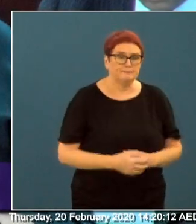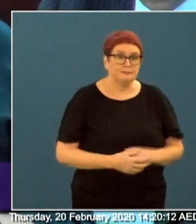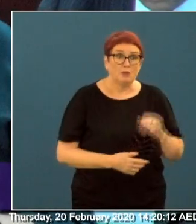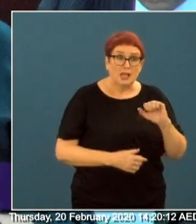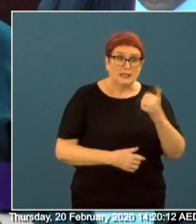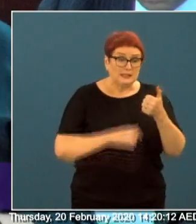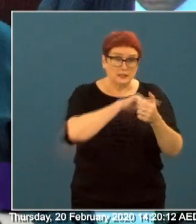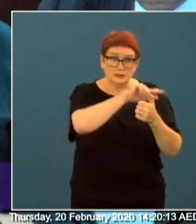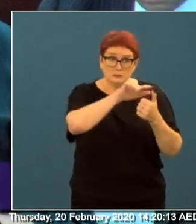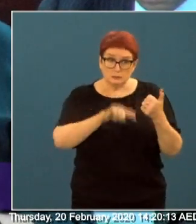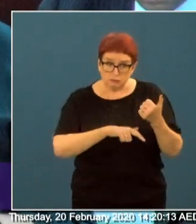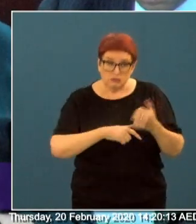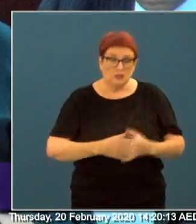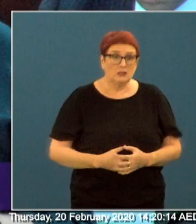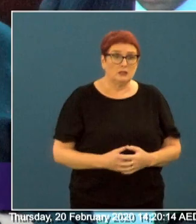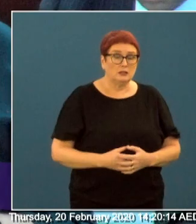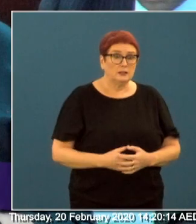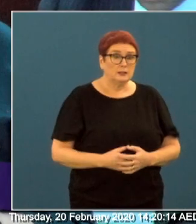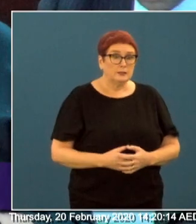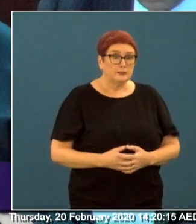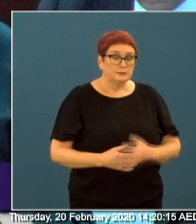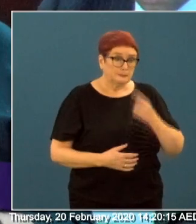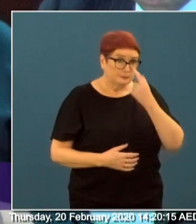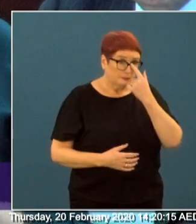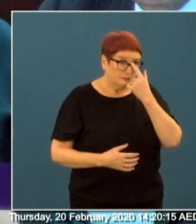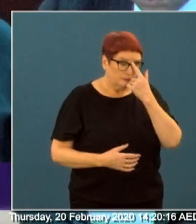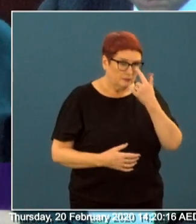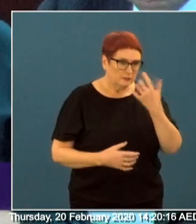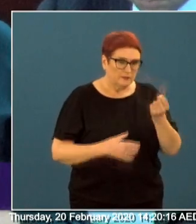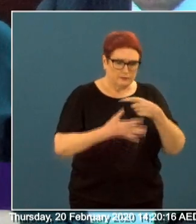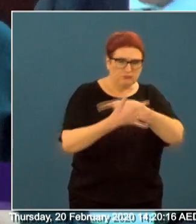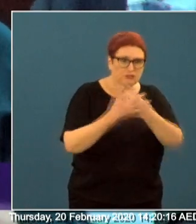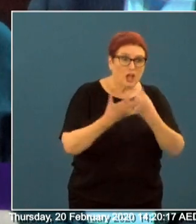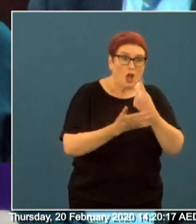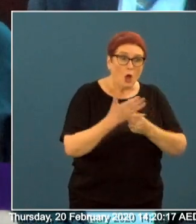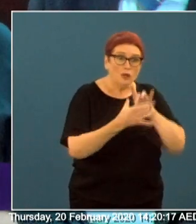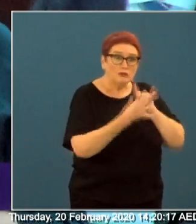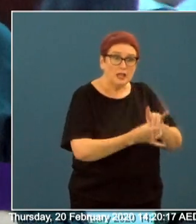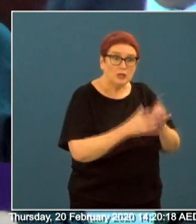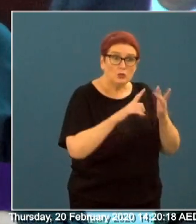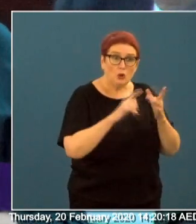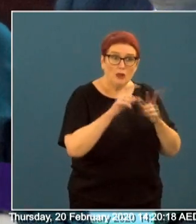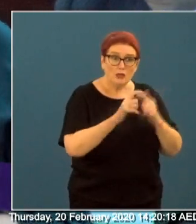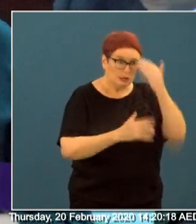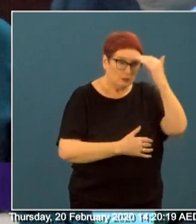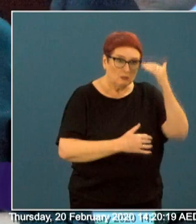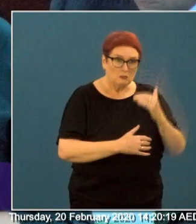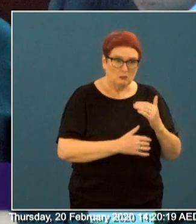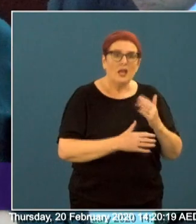identified are not limited or specific to intellectual disability, they're health systems generally? That's correct.